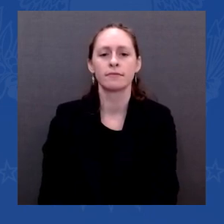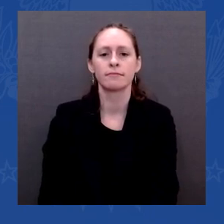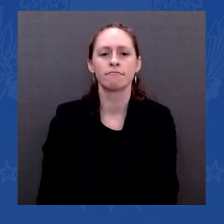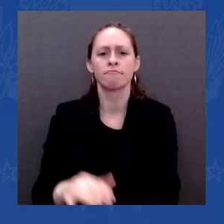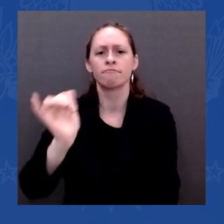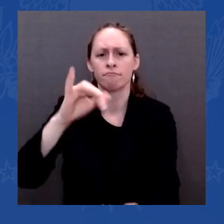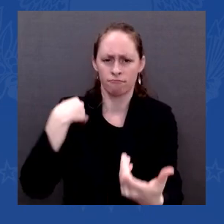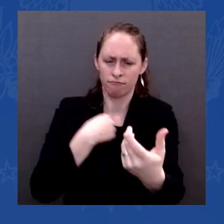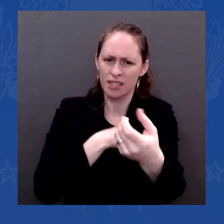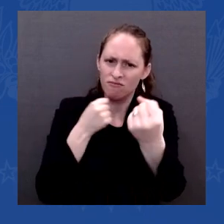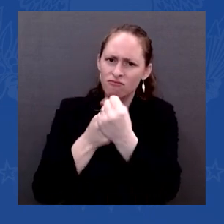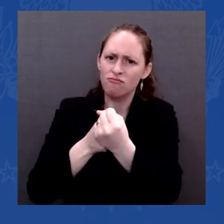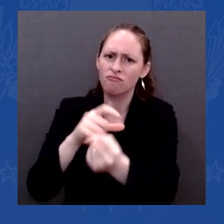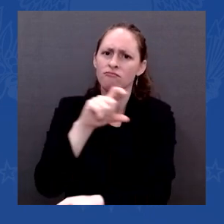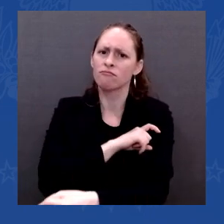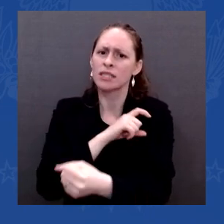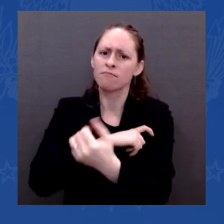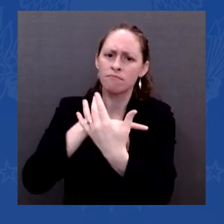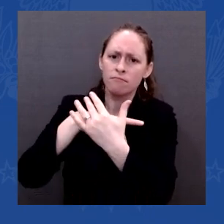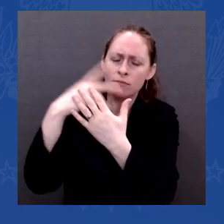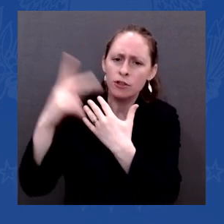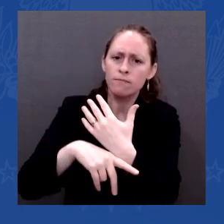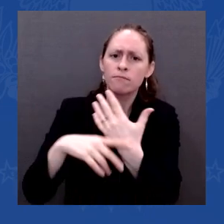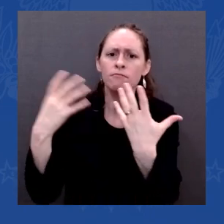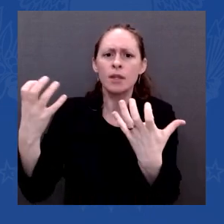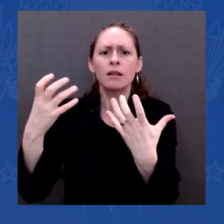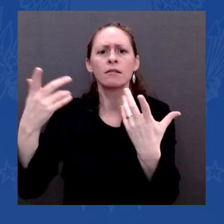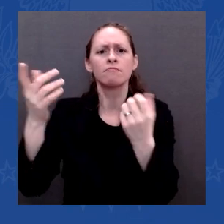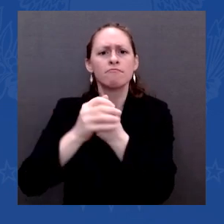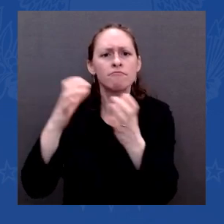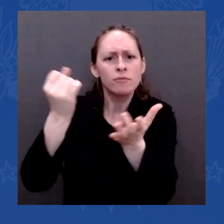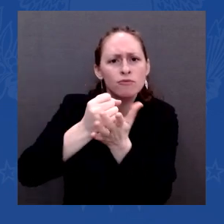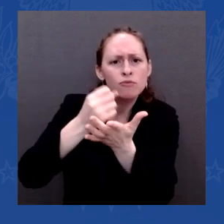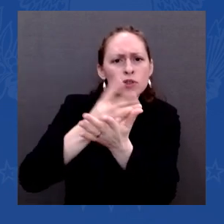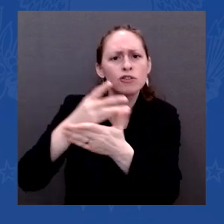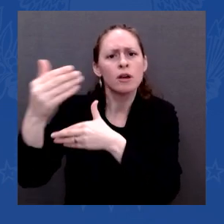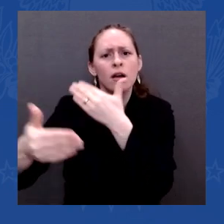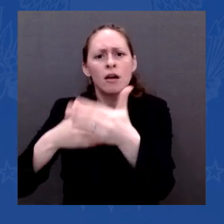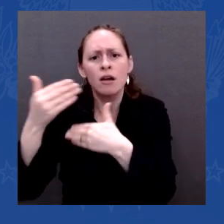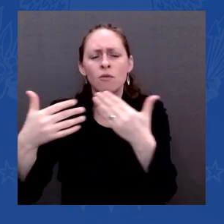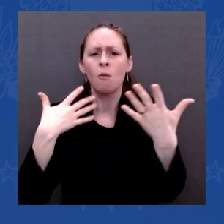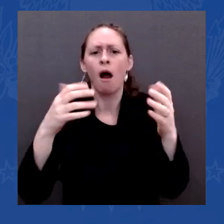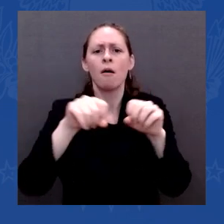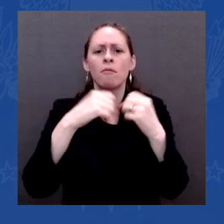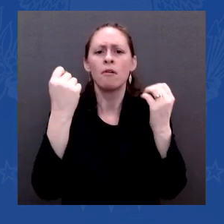Look, you know, we ask cops to do everything, including be psychologists and social workers.